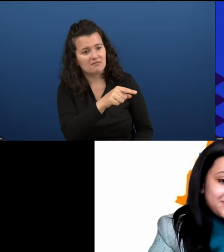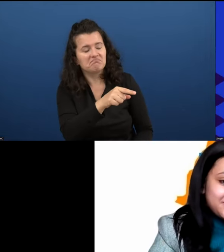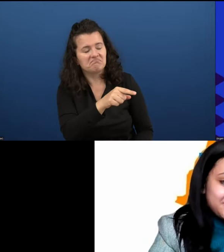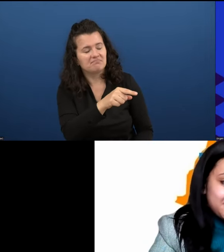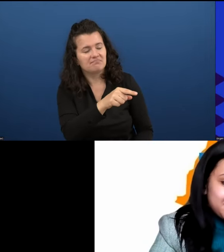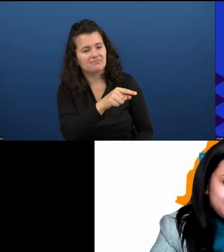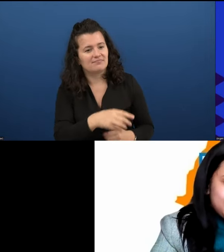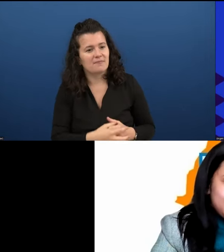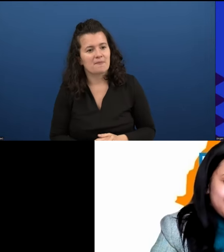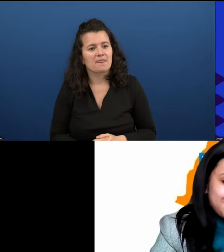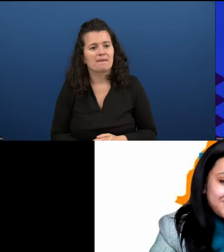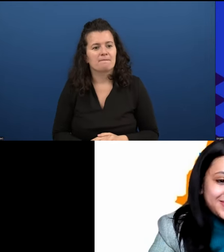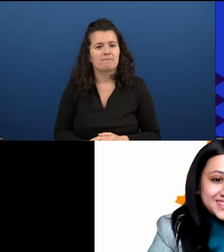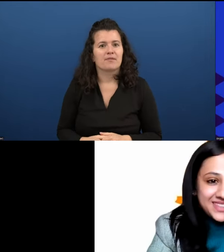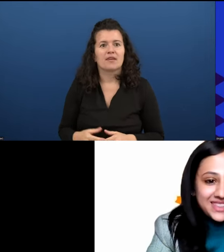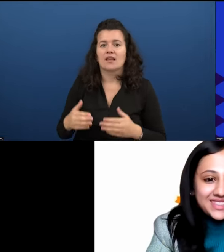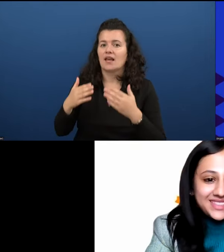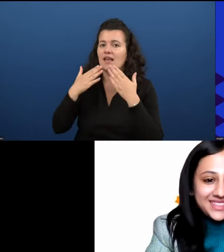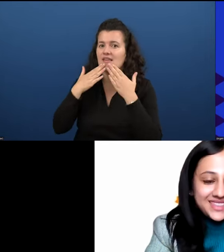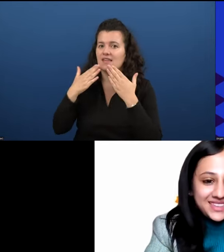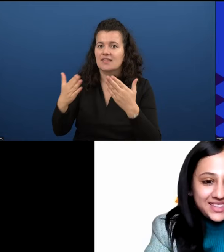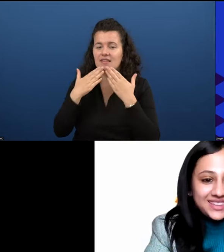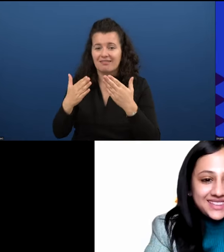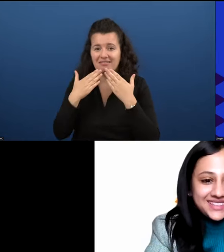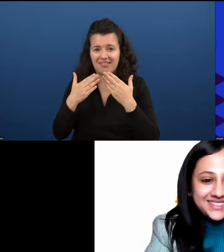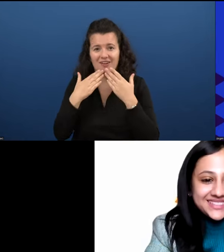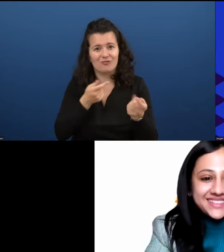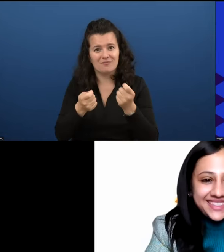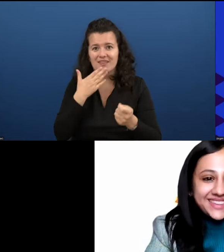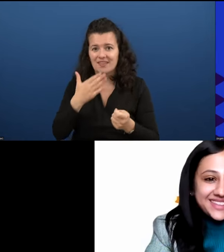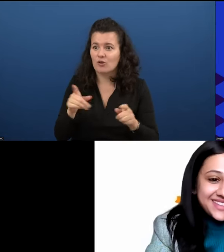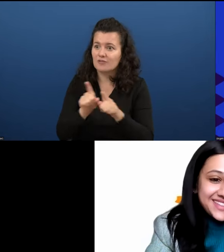the moderation and also of course encouraging companies to join the network and Ethiopia,